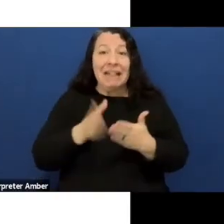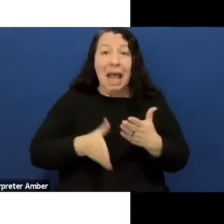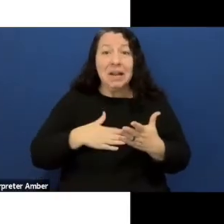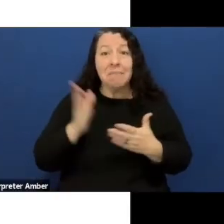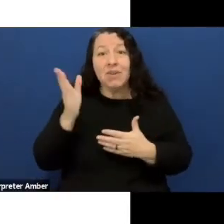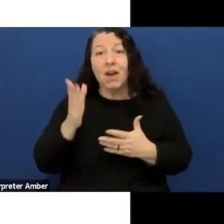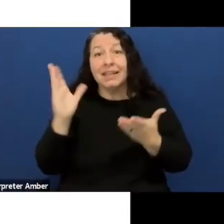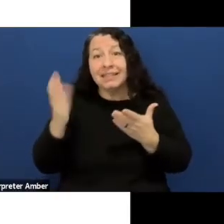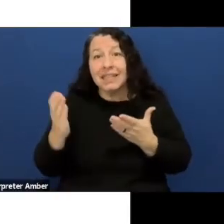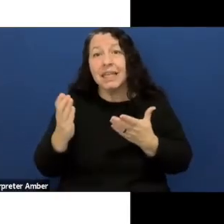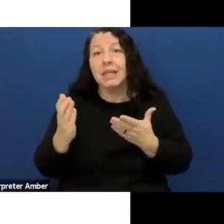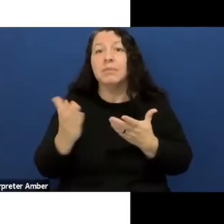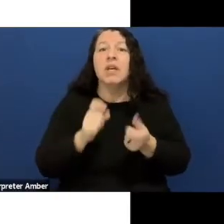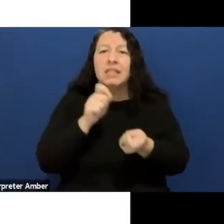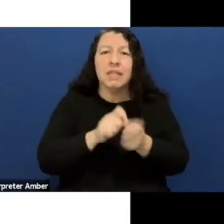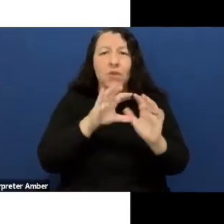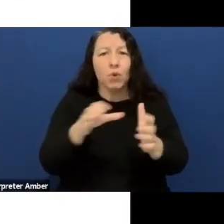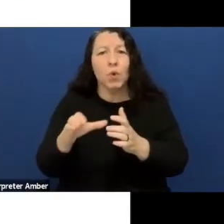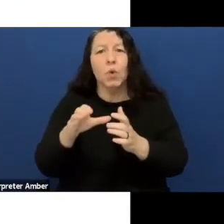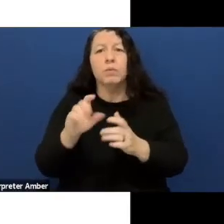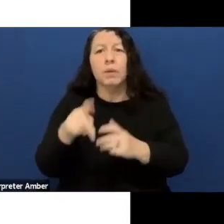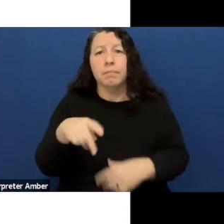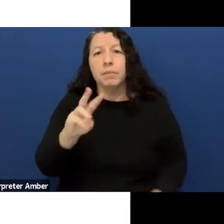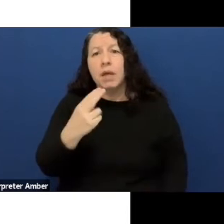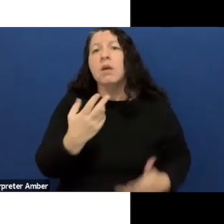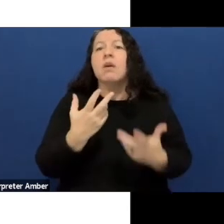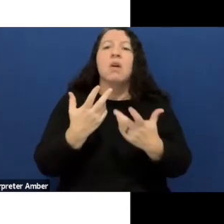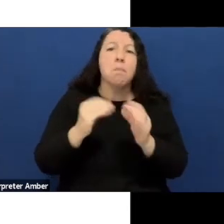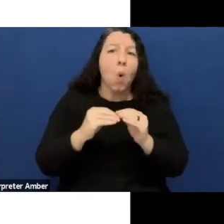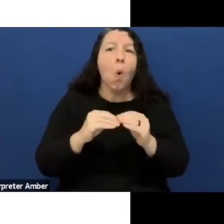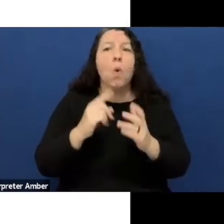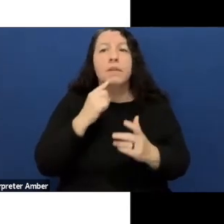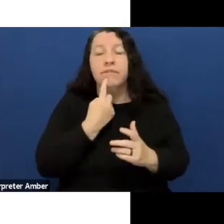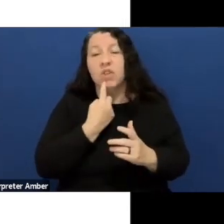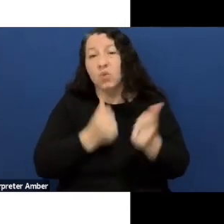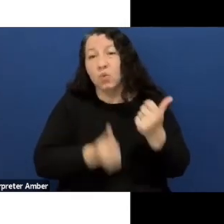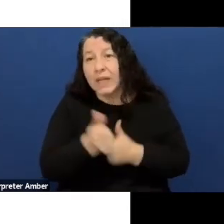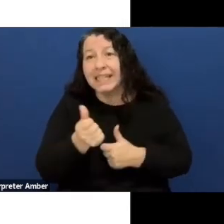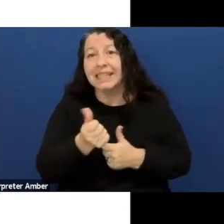with COVID going forward, you should definitely reach out to try to enroll. So in conclusion,